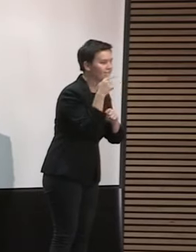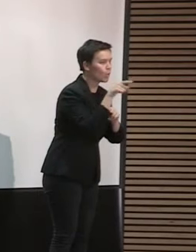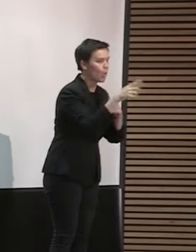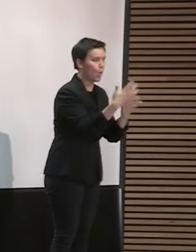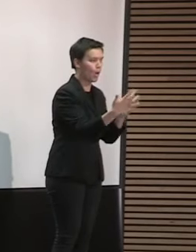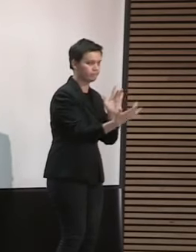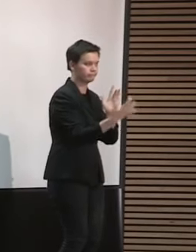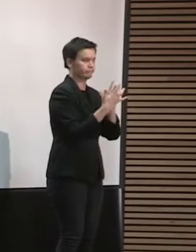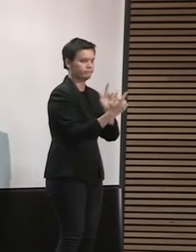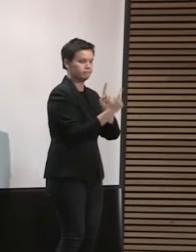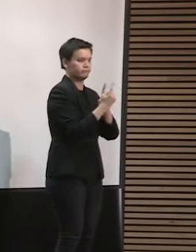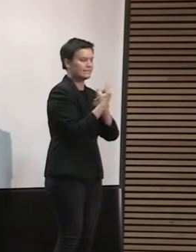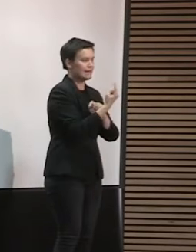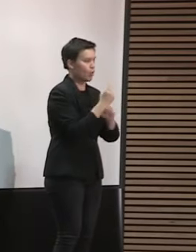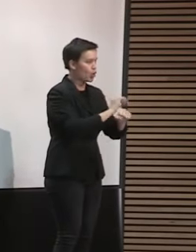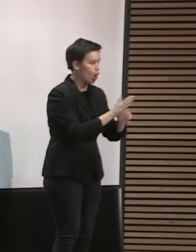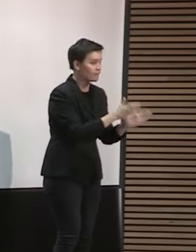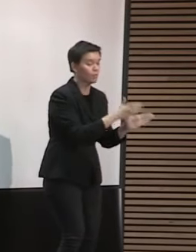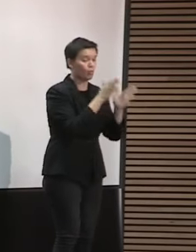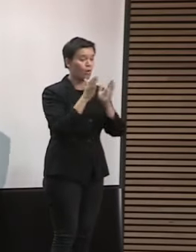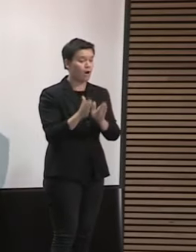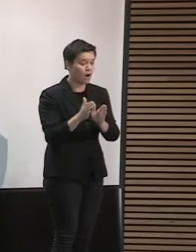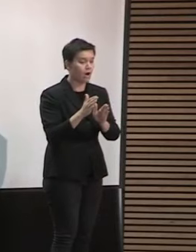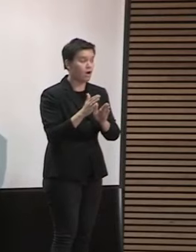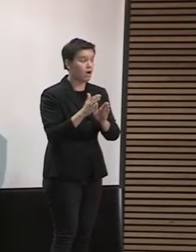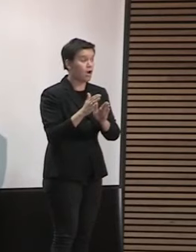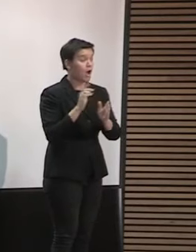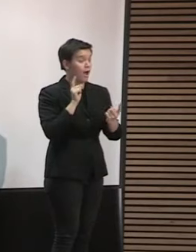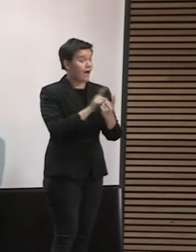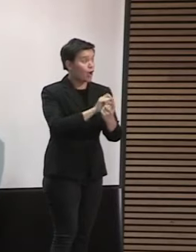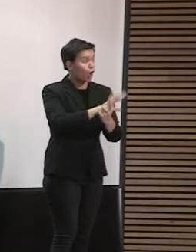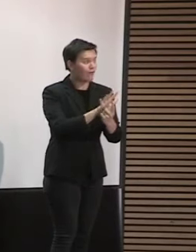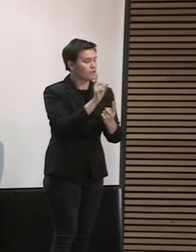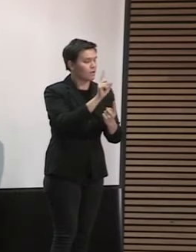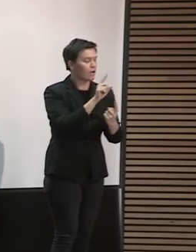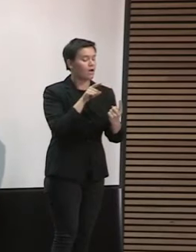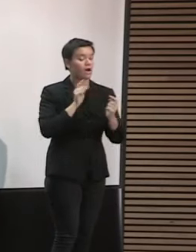their own data and we don't intend to change that. A final word for the people of